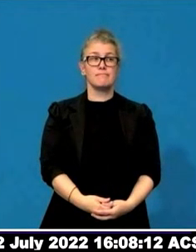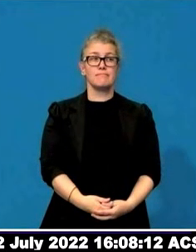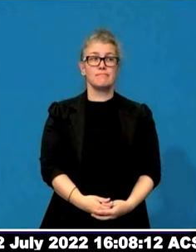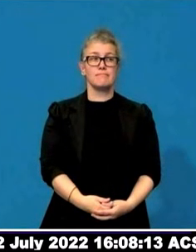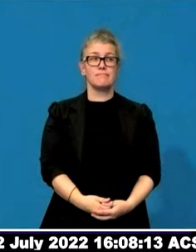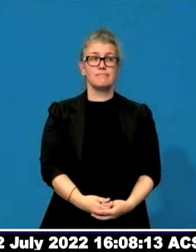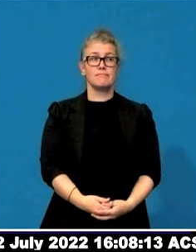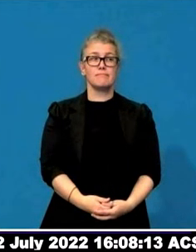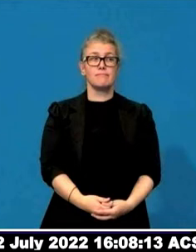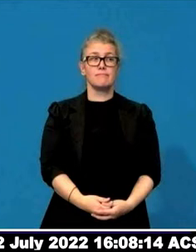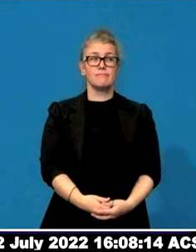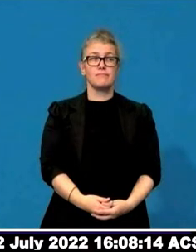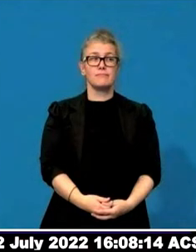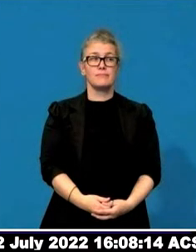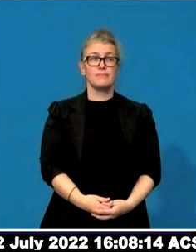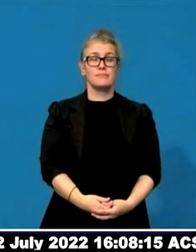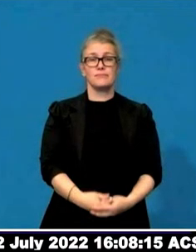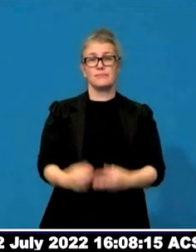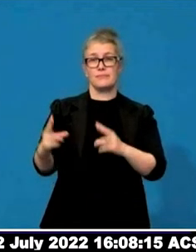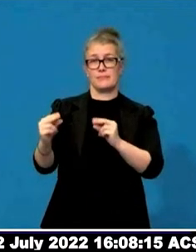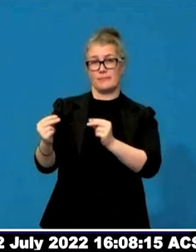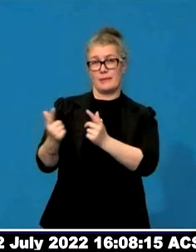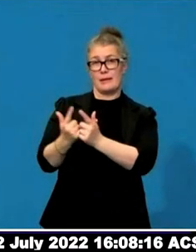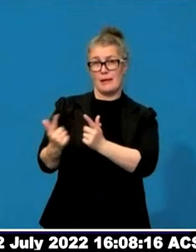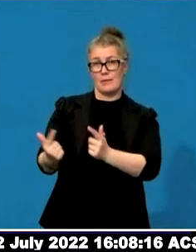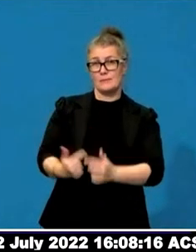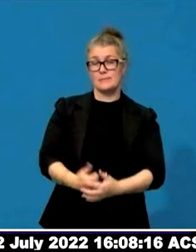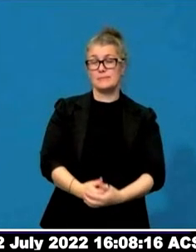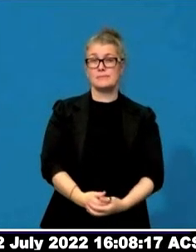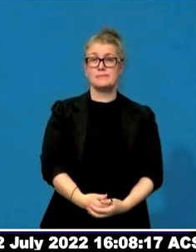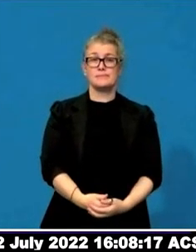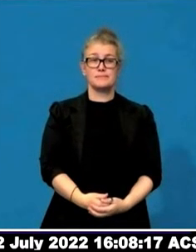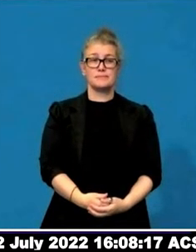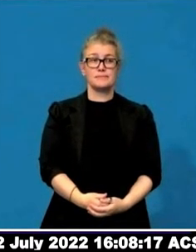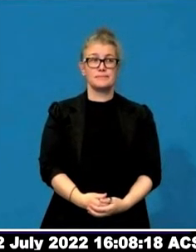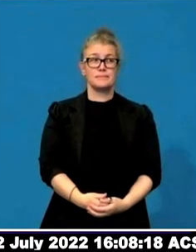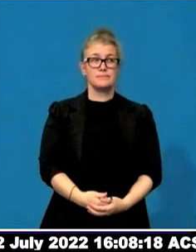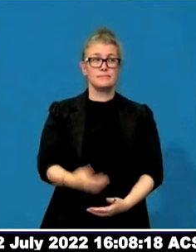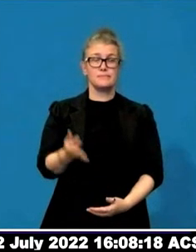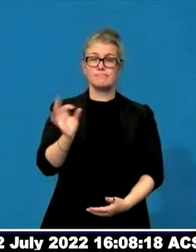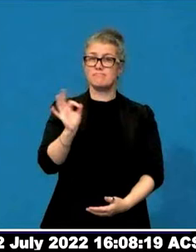So you -- something about the NDIS when you were in Cairns? No. Not really.